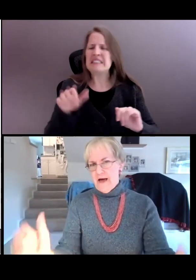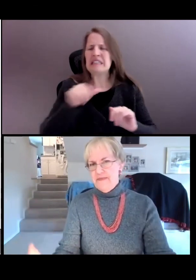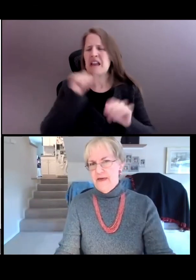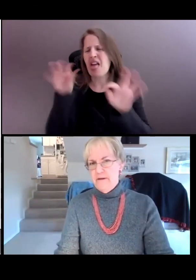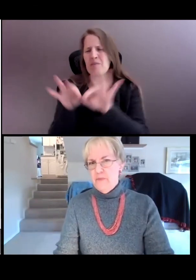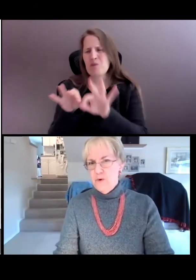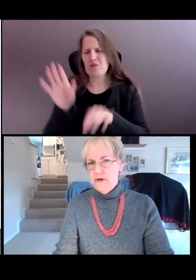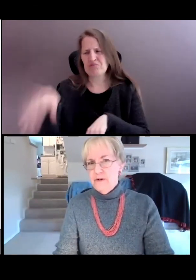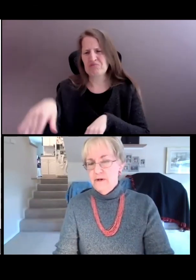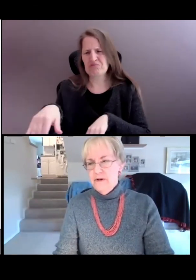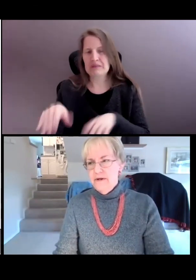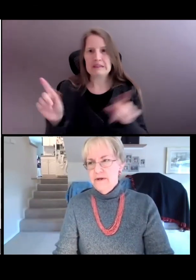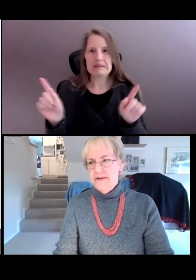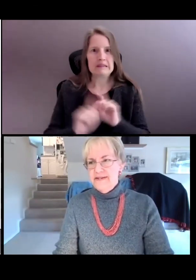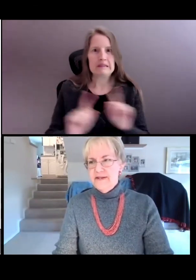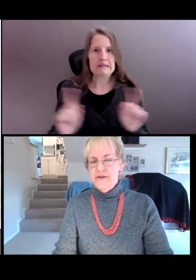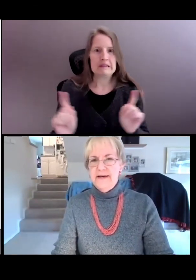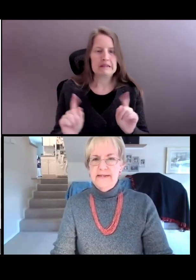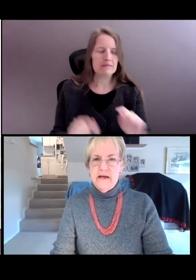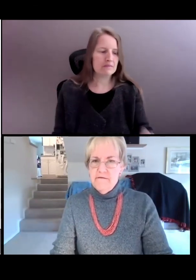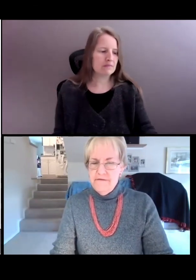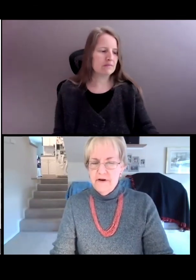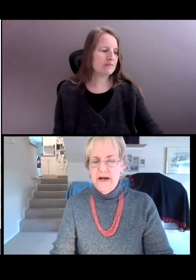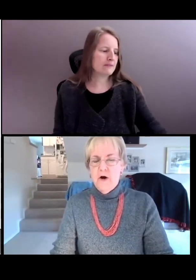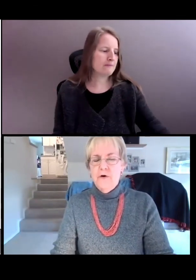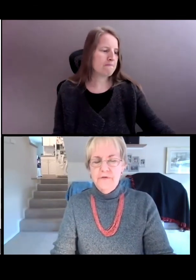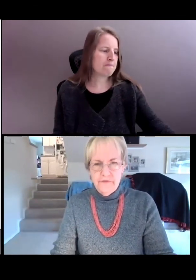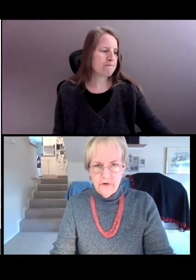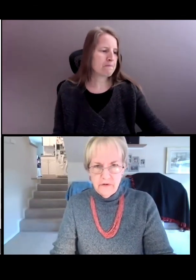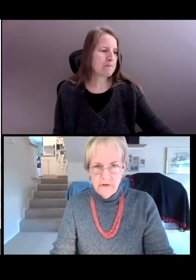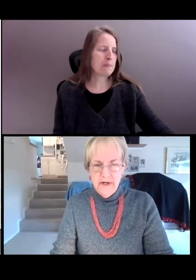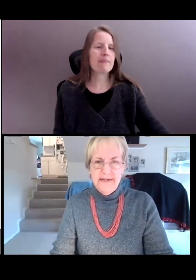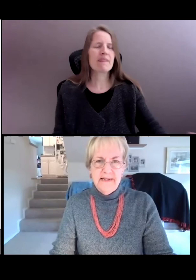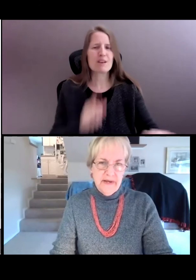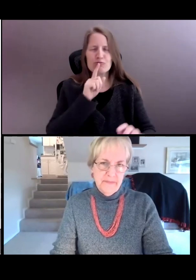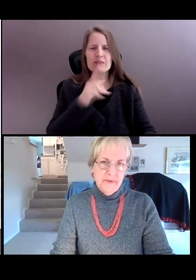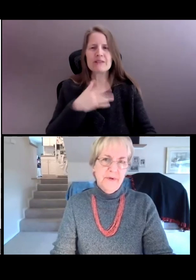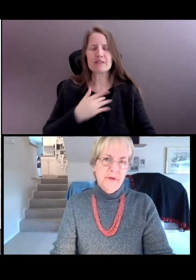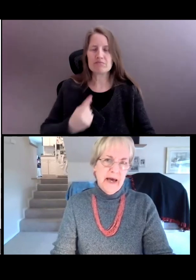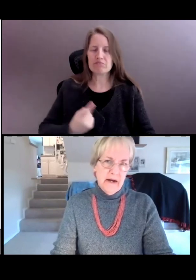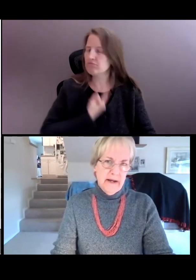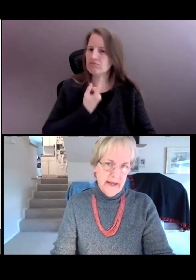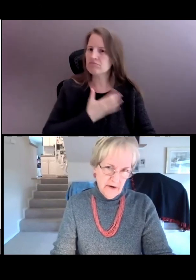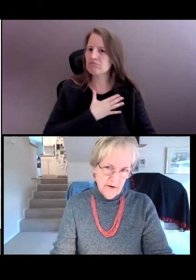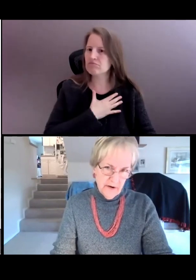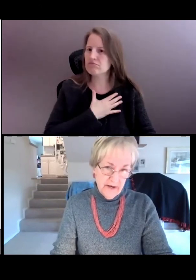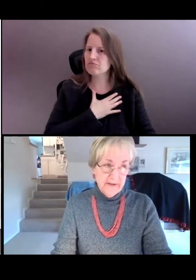not that important These are things that are very hurtful to people who cannot hear if